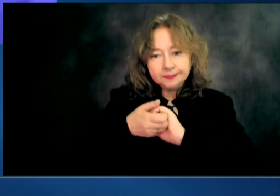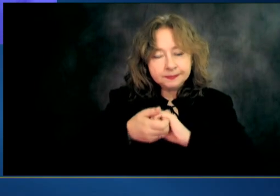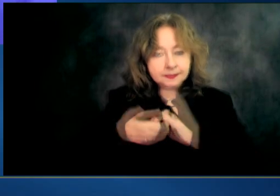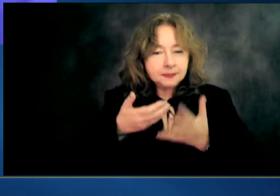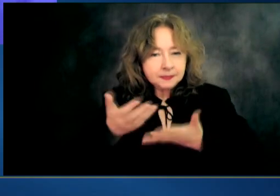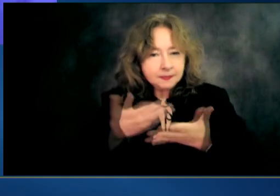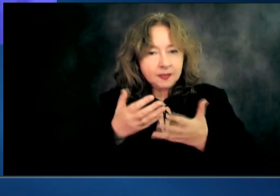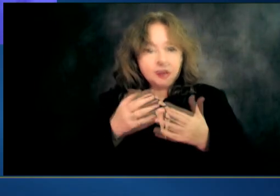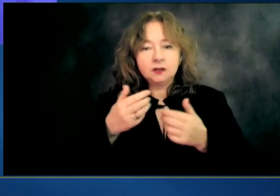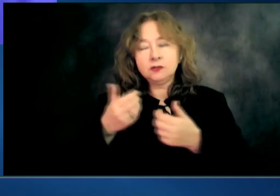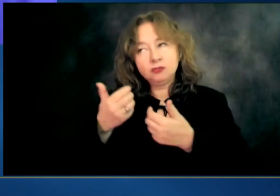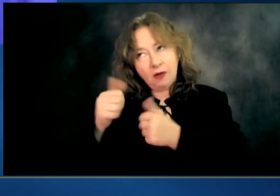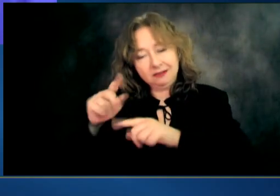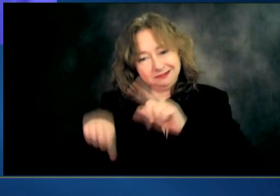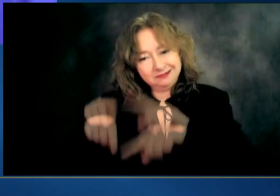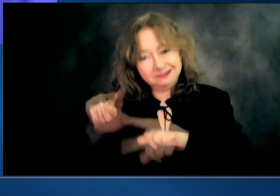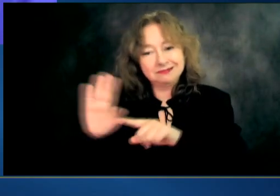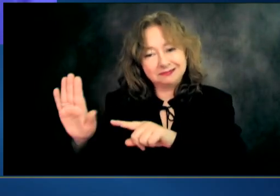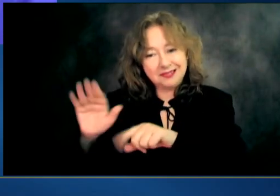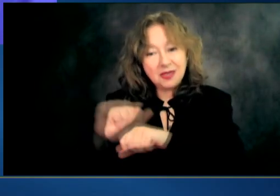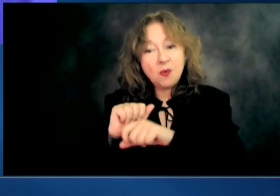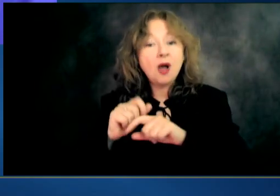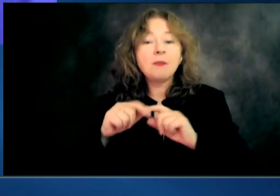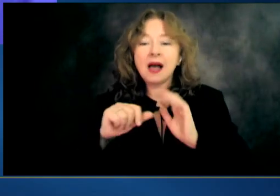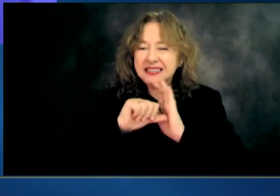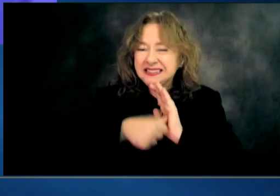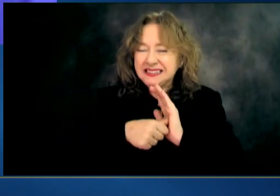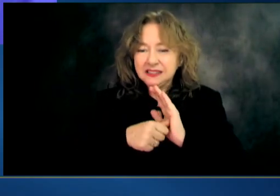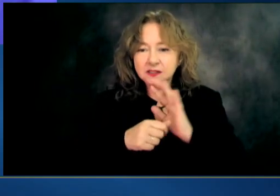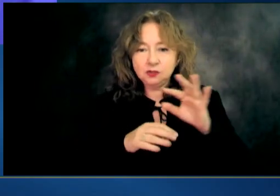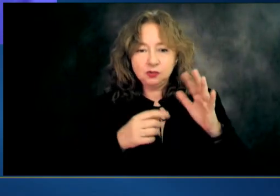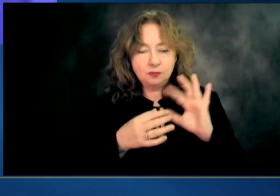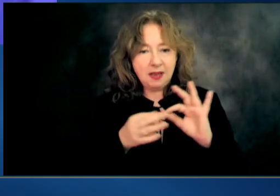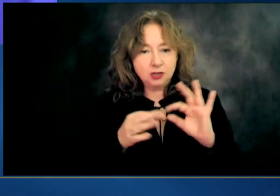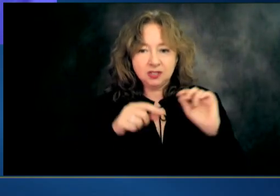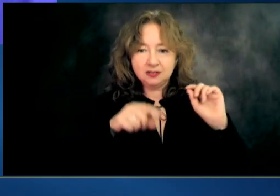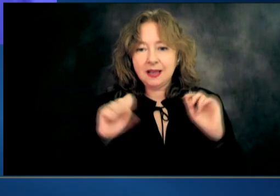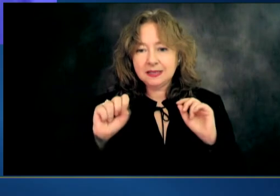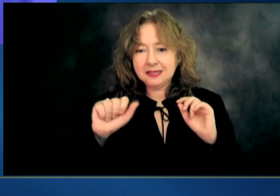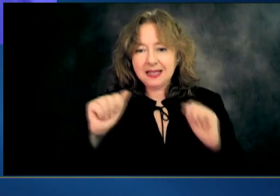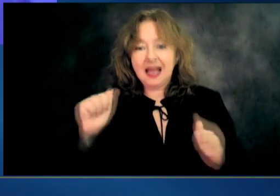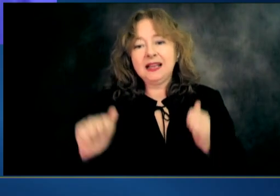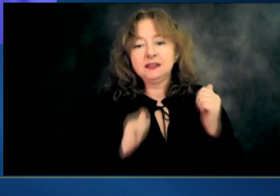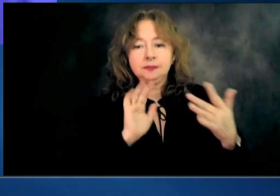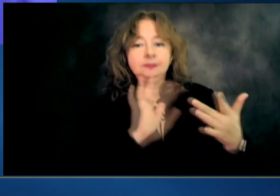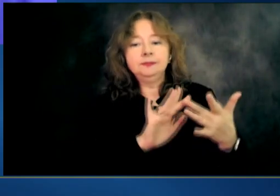things. They wanted me to mention this, and I am proud to mention it because this is the first time